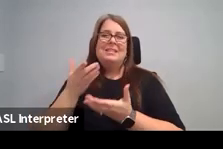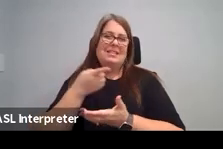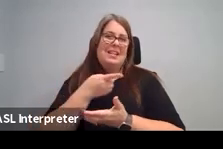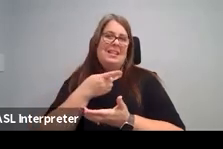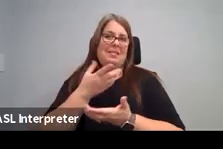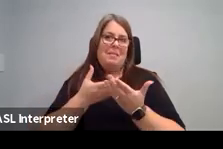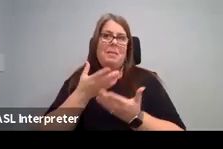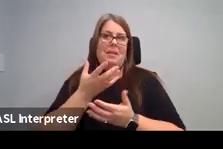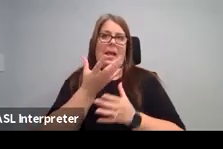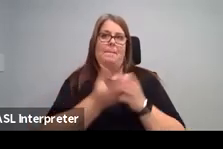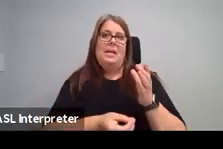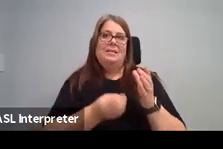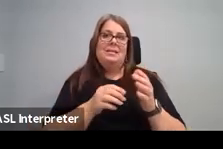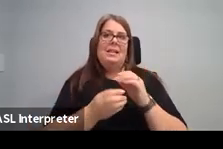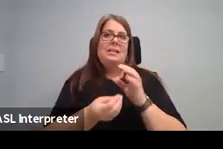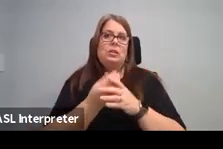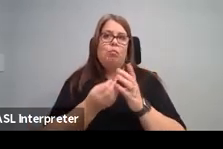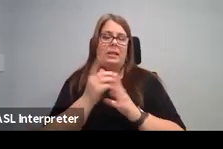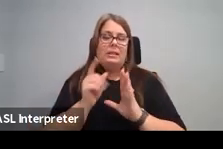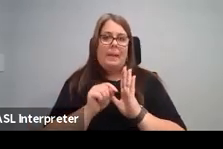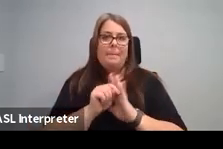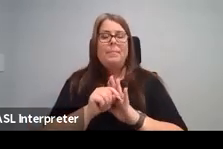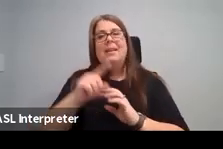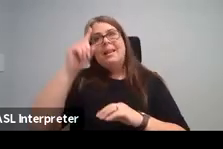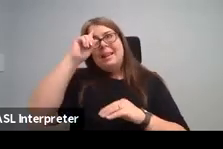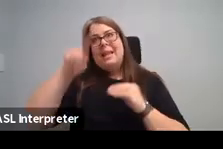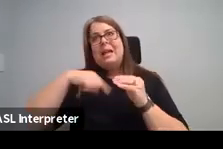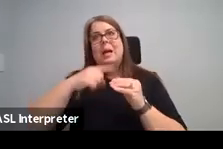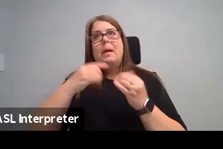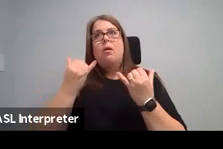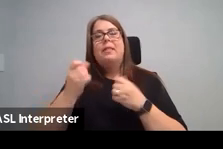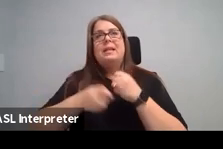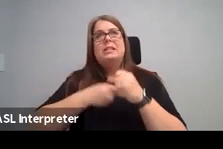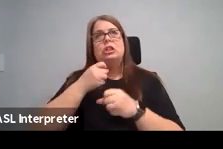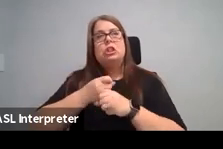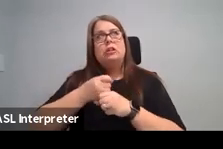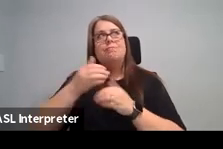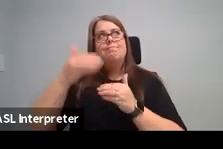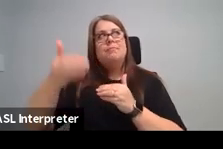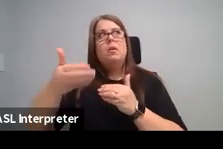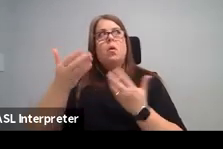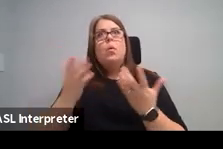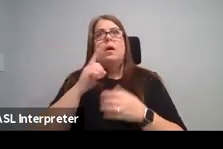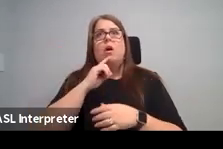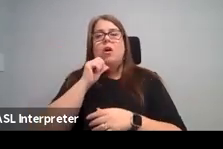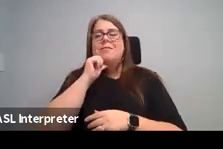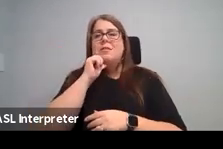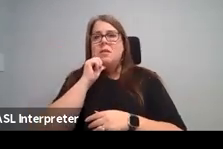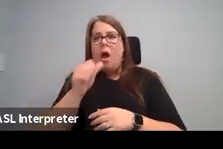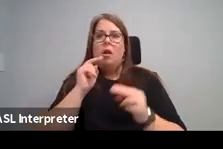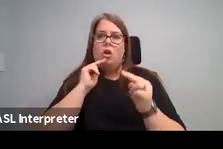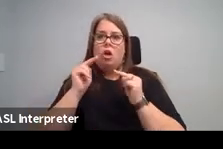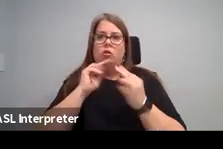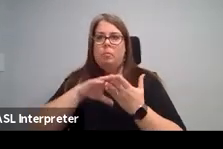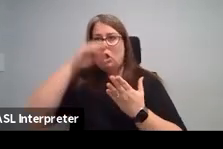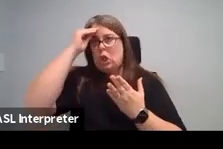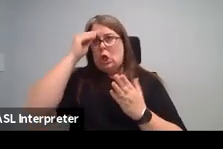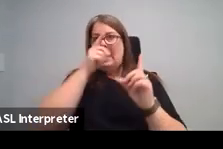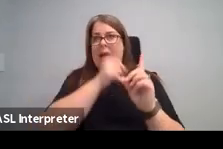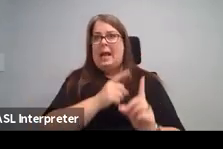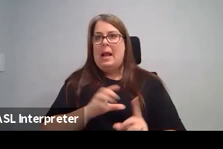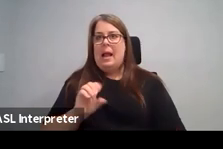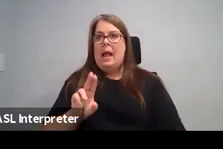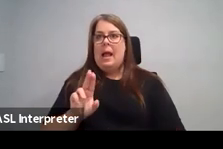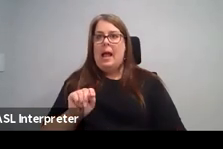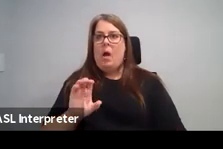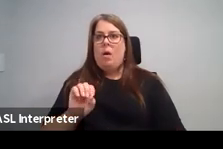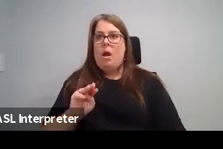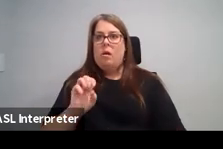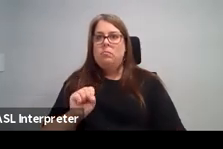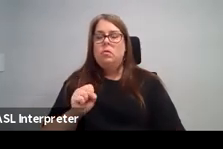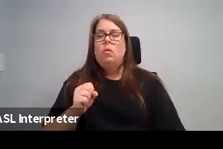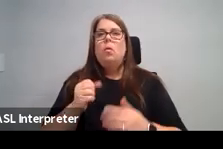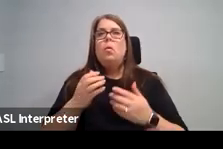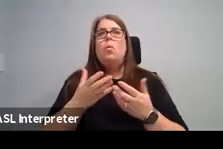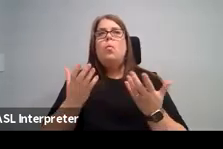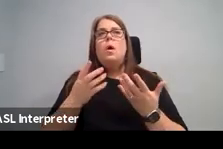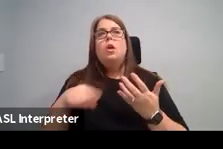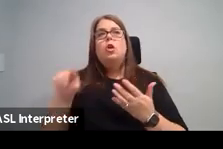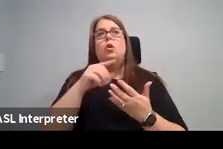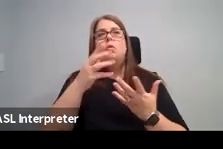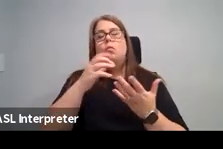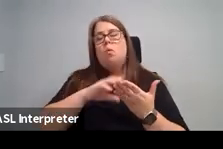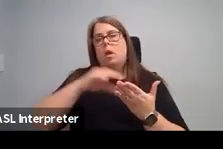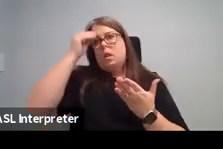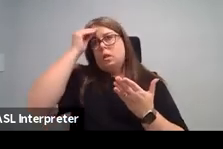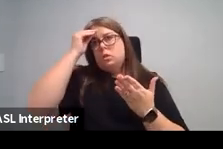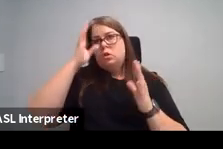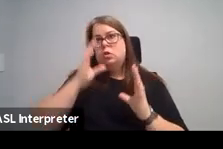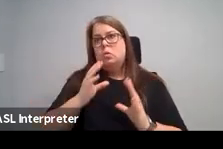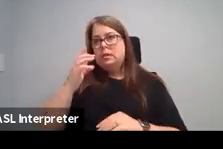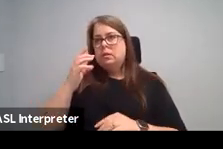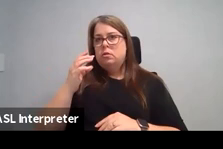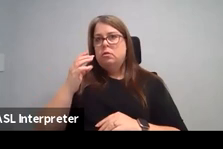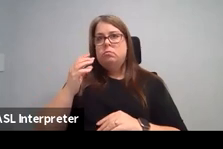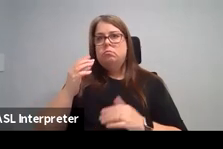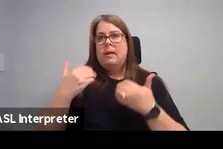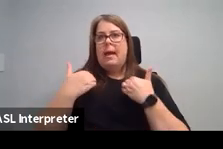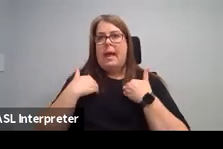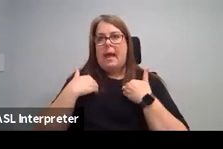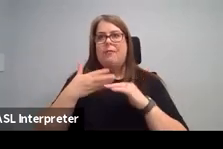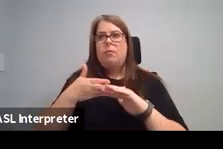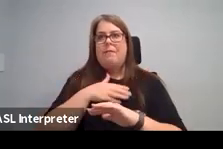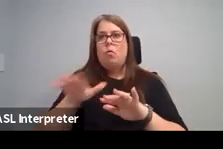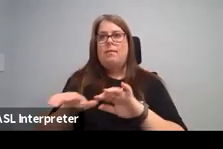Jewyl Alderson Clarke, SDCOE: Once you look at that, look at the coming year. And think about what are the non negotiable learning outcomes. How can you peel back the layers and really think about what you want students to leave and how this class can be kind of streamlined as far as learning is concerned.